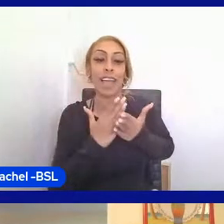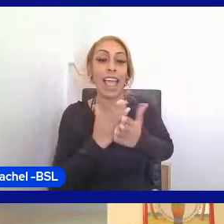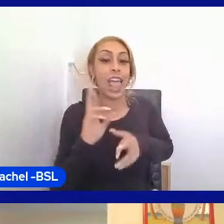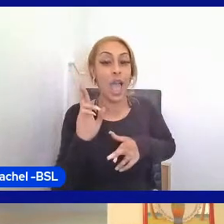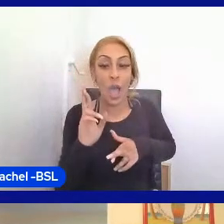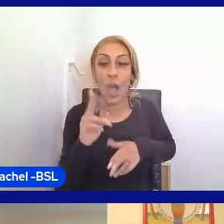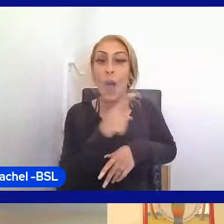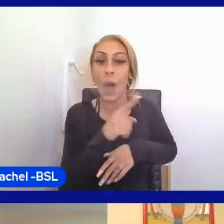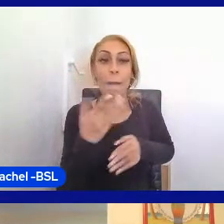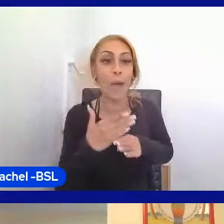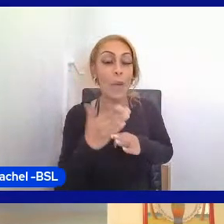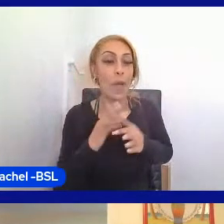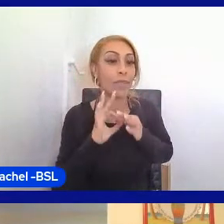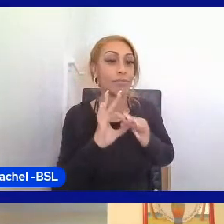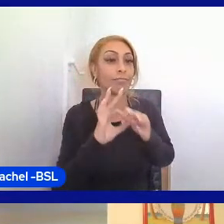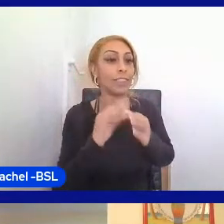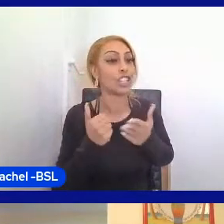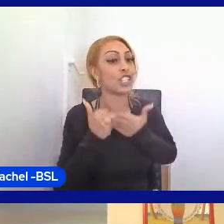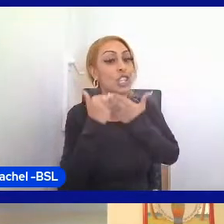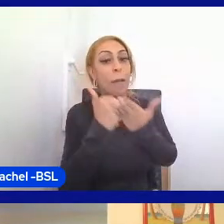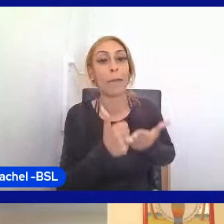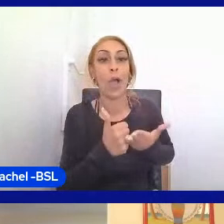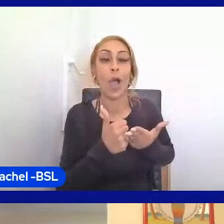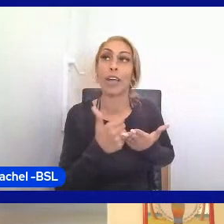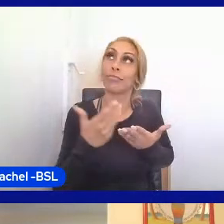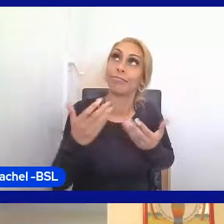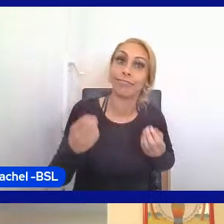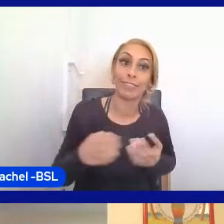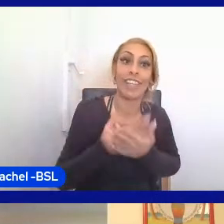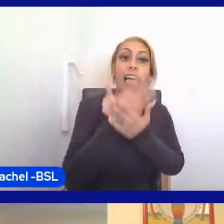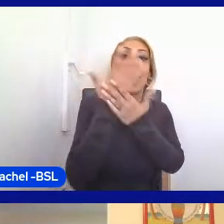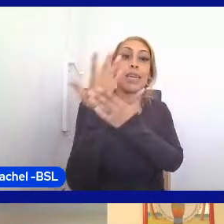does go forward. I think, if